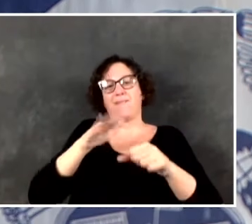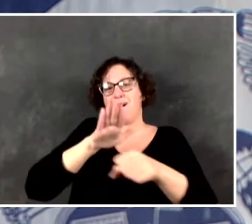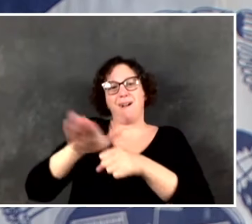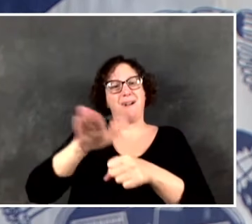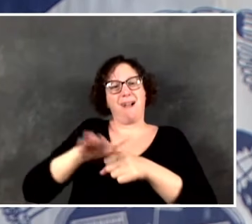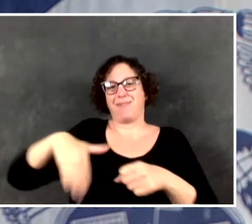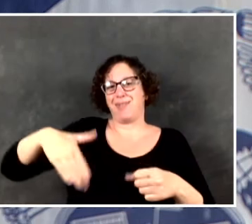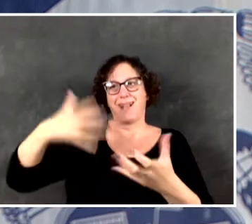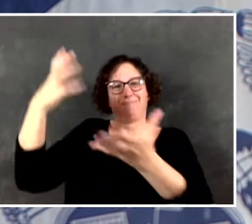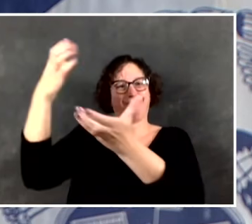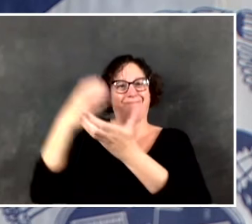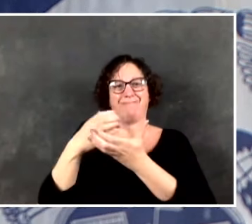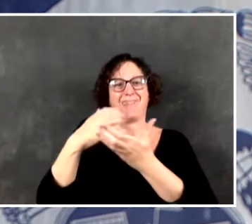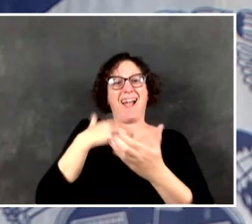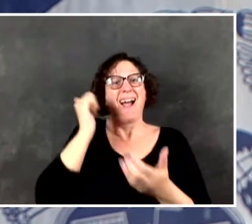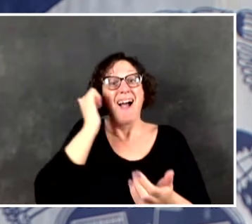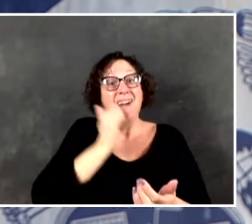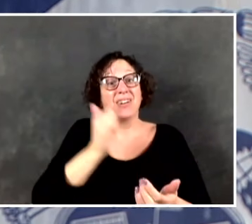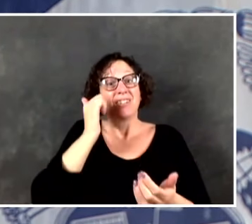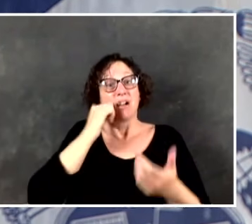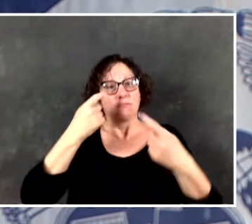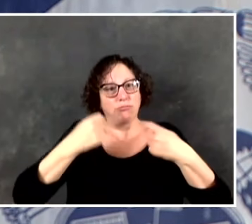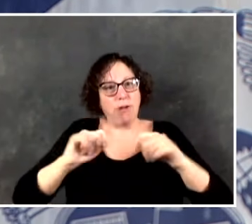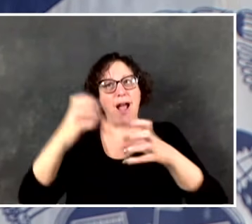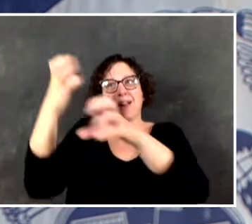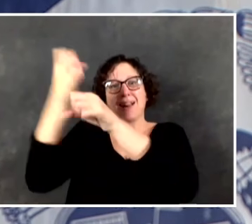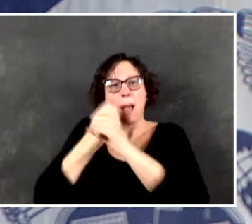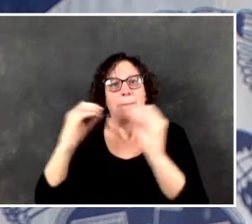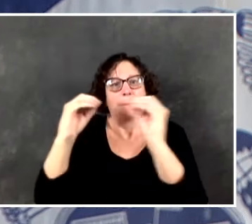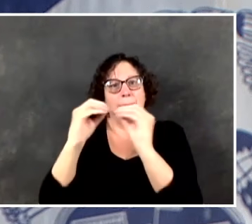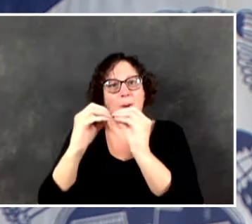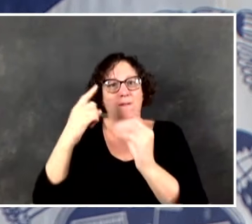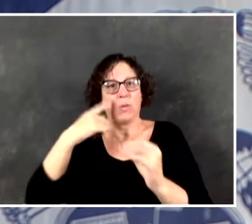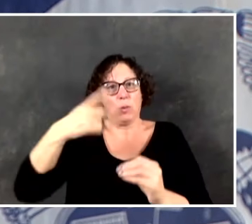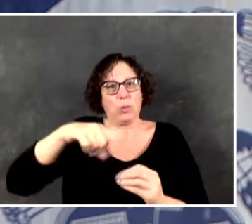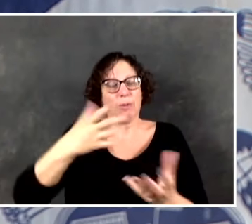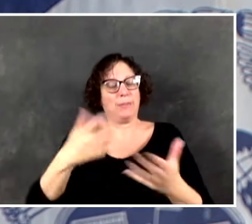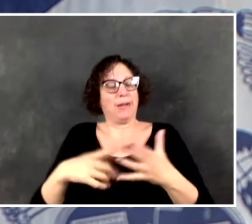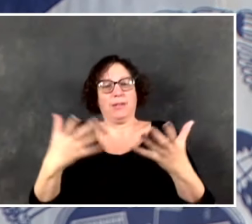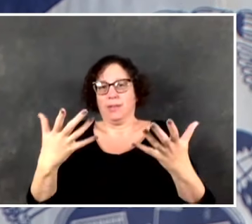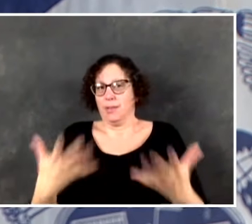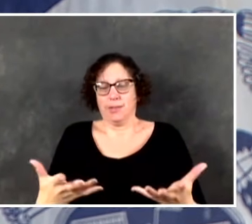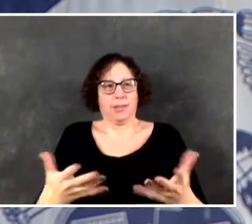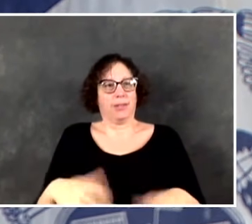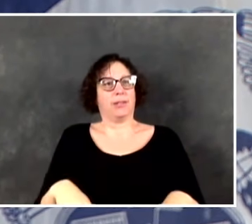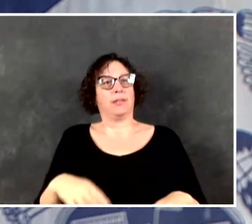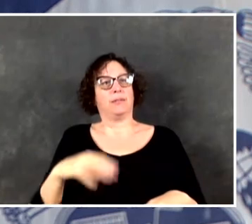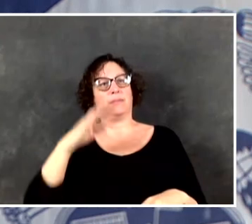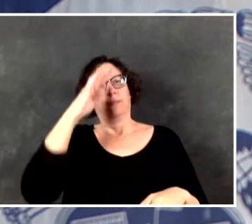THAT W'SHAT WE'RE FCUOSSNGI ON EVERY DAY. MAKING SURE WE